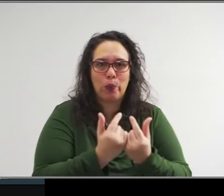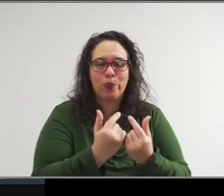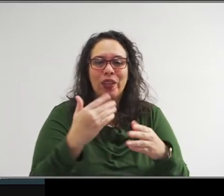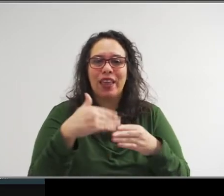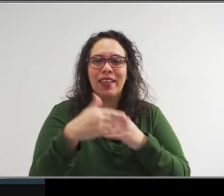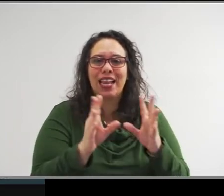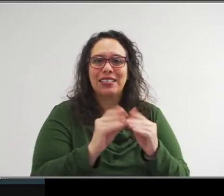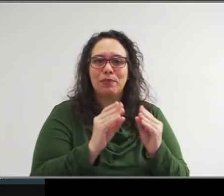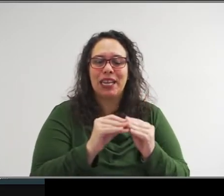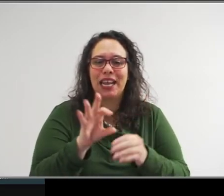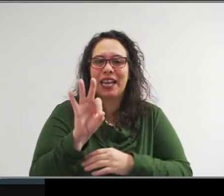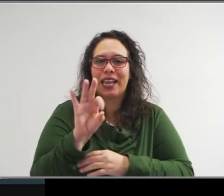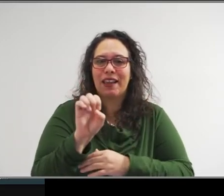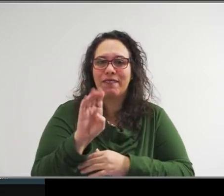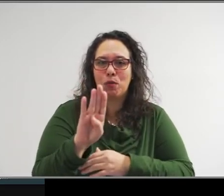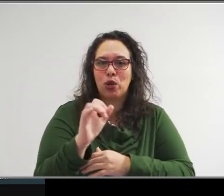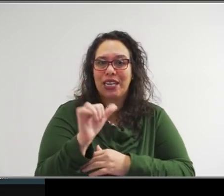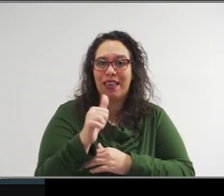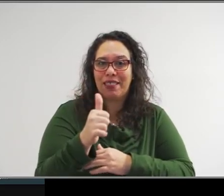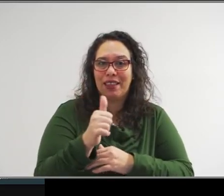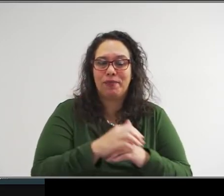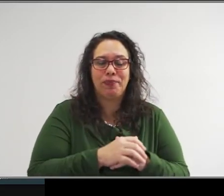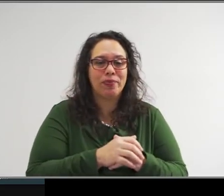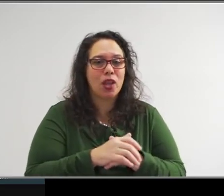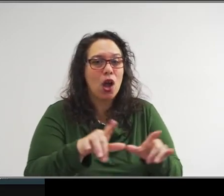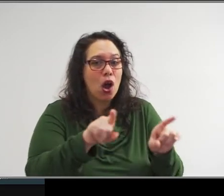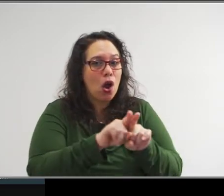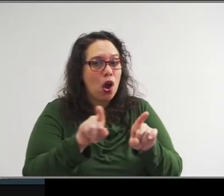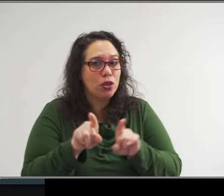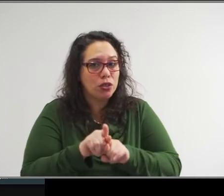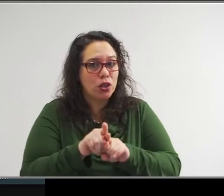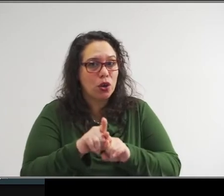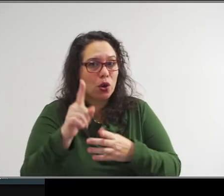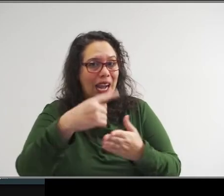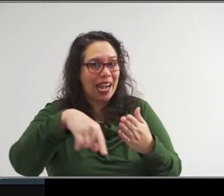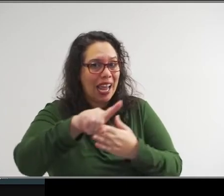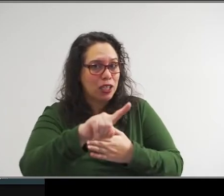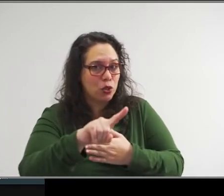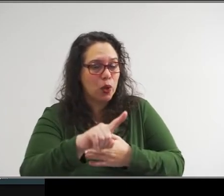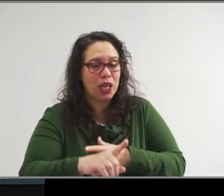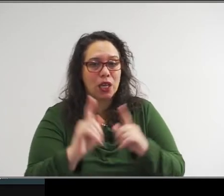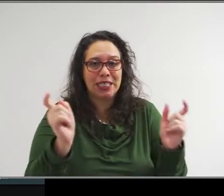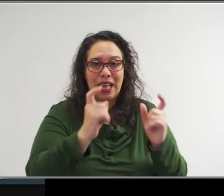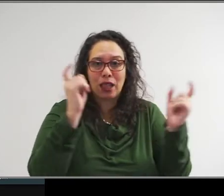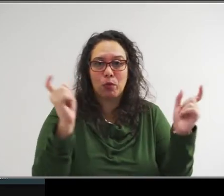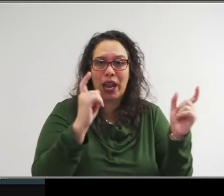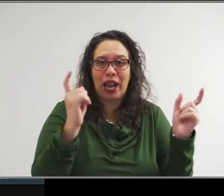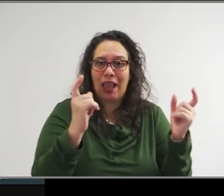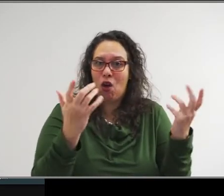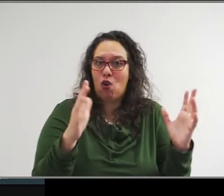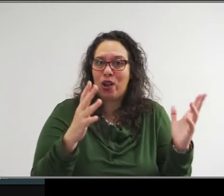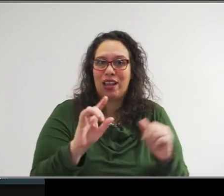on February 10th and then also looking into next week we are celebrating already the first meeting